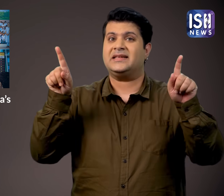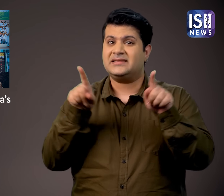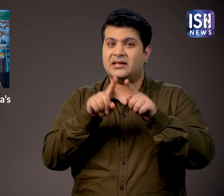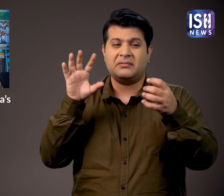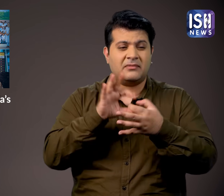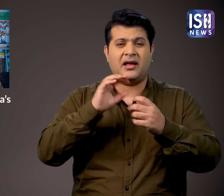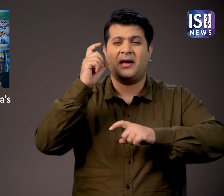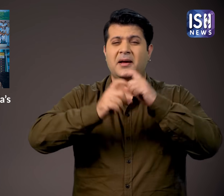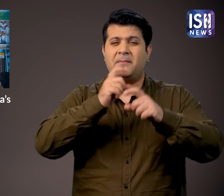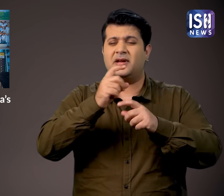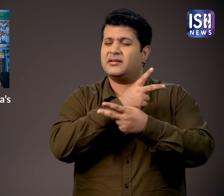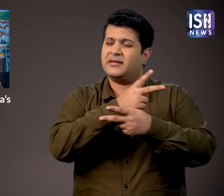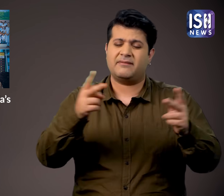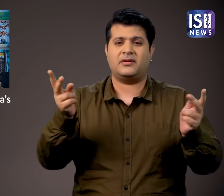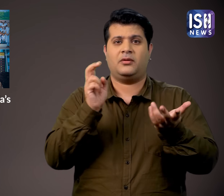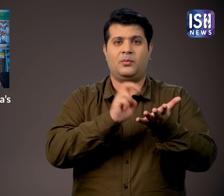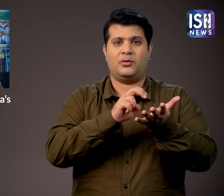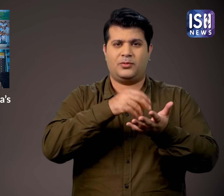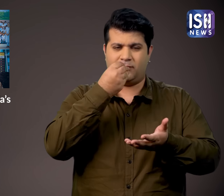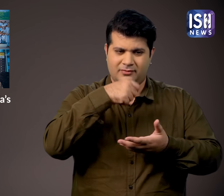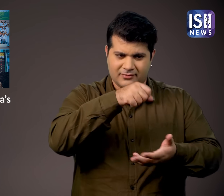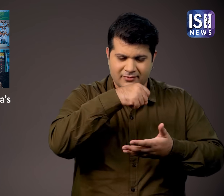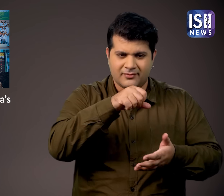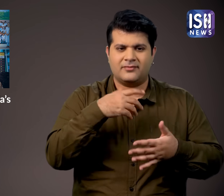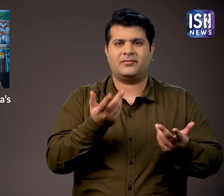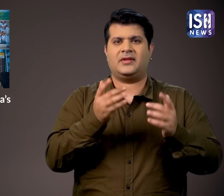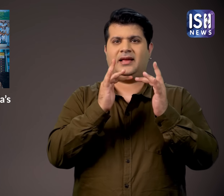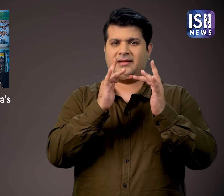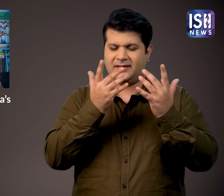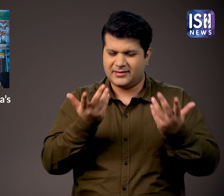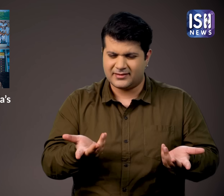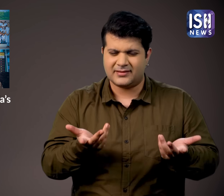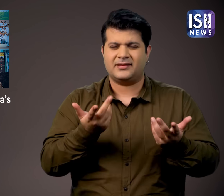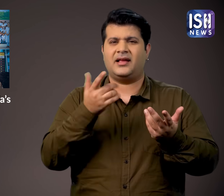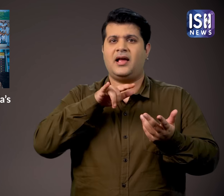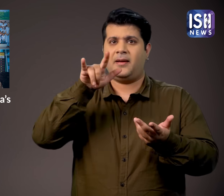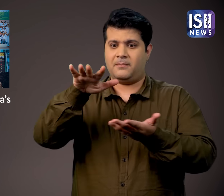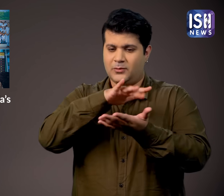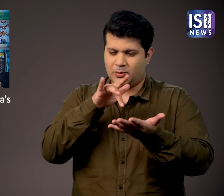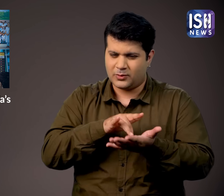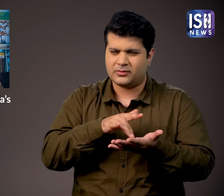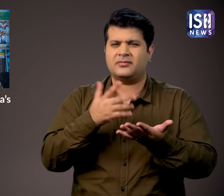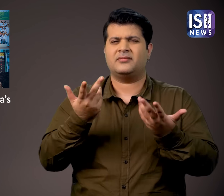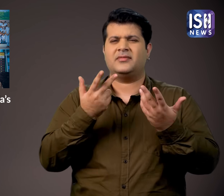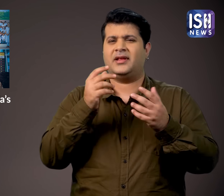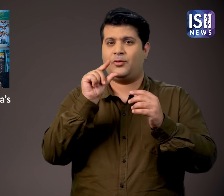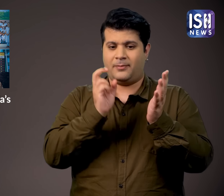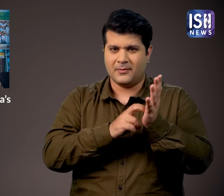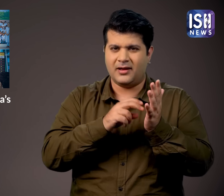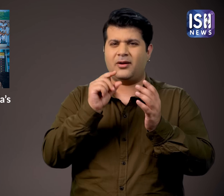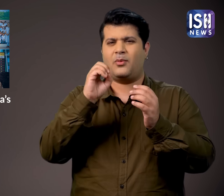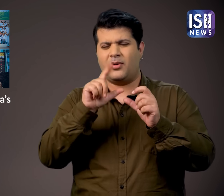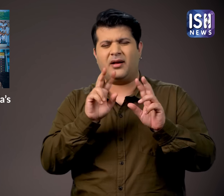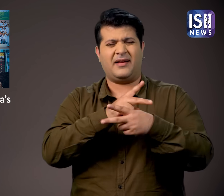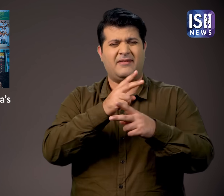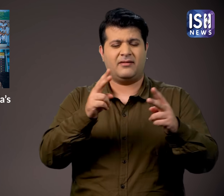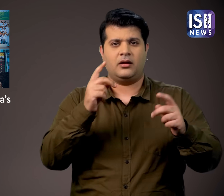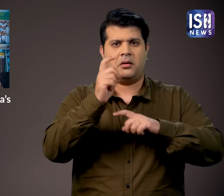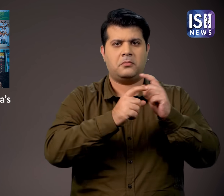The same pattern is visible in food delivery, telecom, airports, cab bookings, etc,